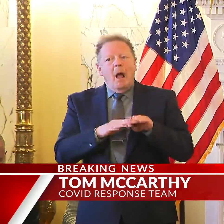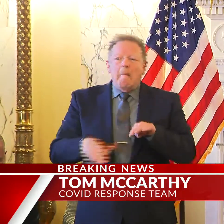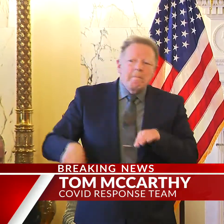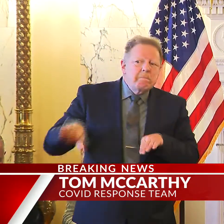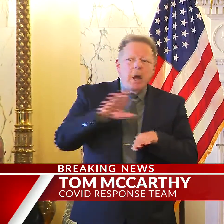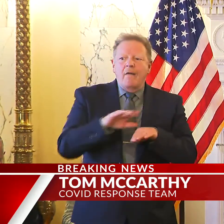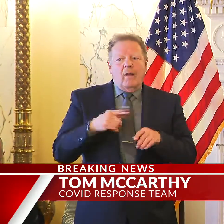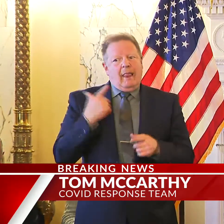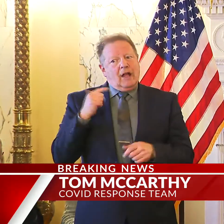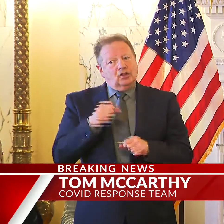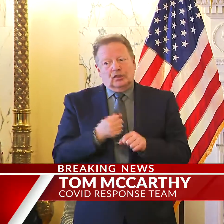WE'RE CONDUCTING ABOUT